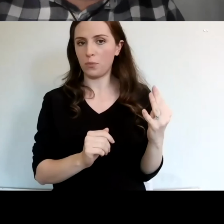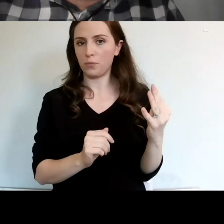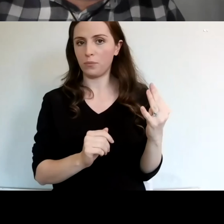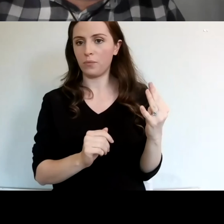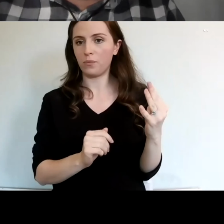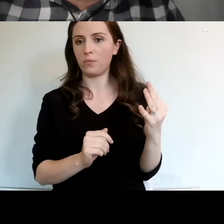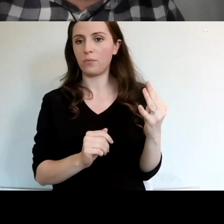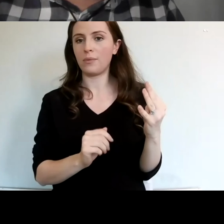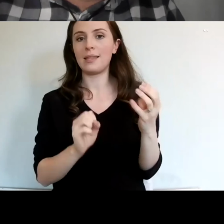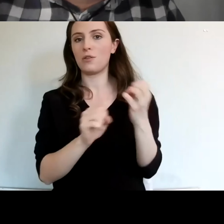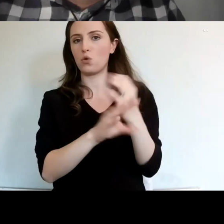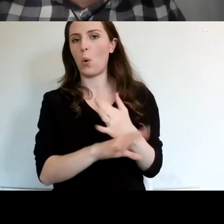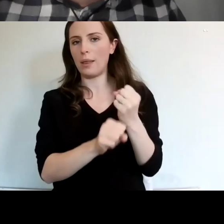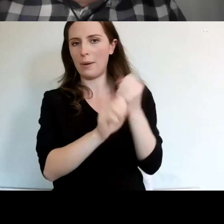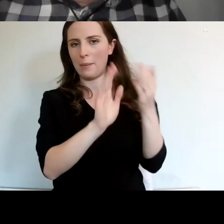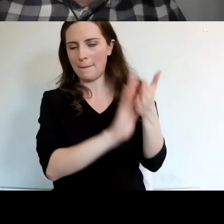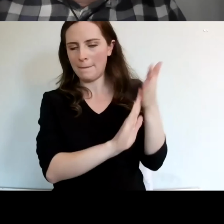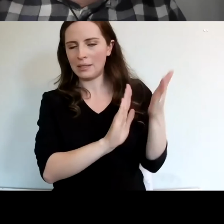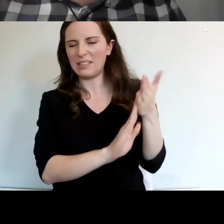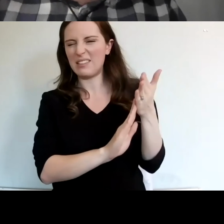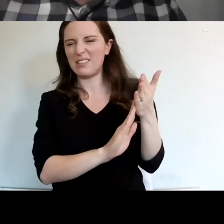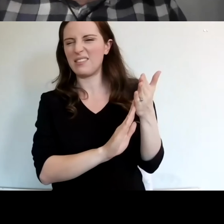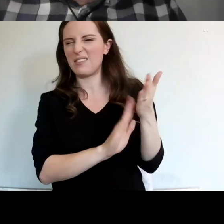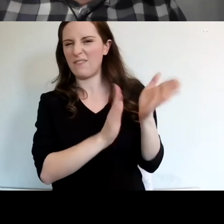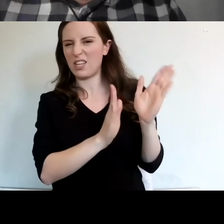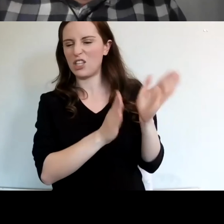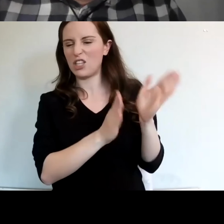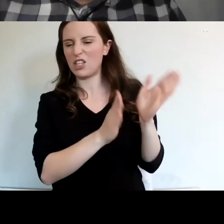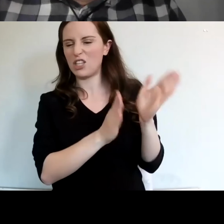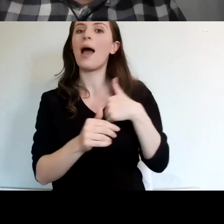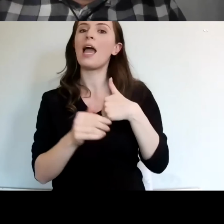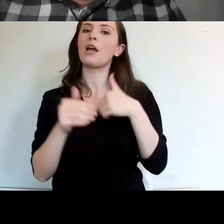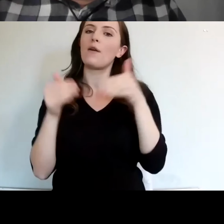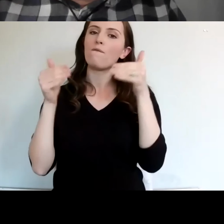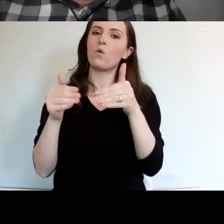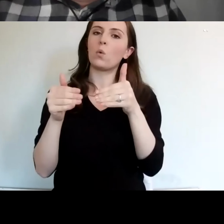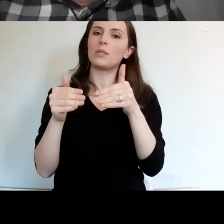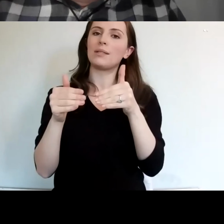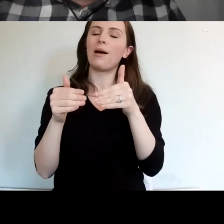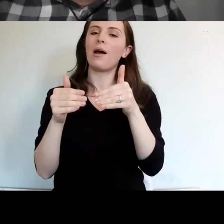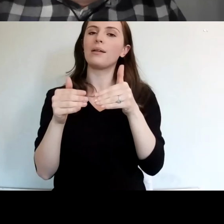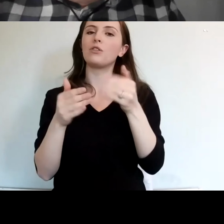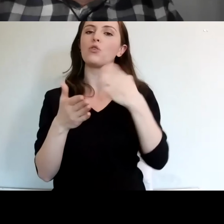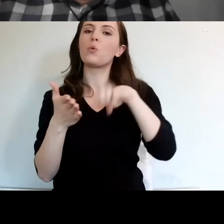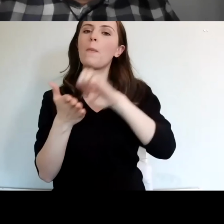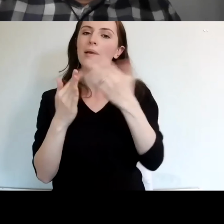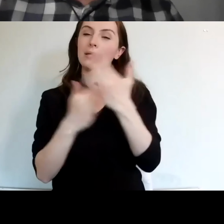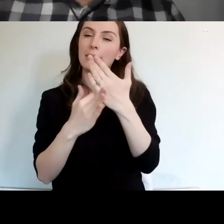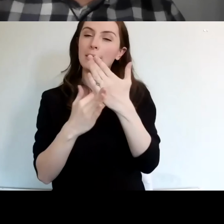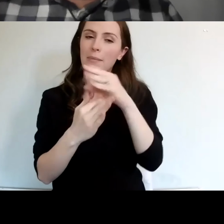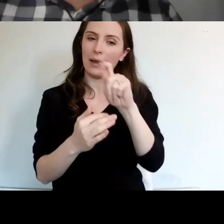so I'm going to focus on the European Accessibility Act. And this is a very interesting Act,